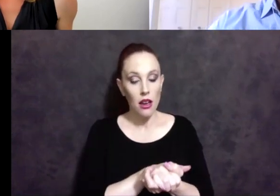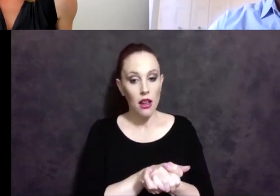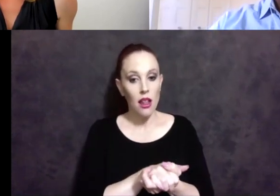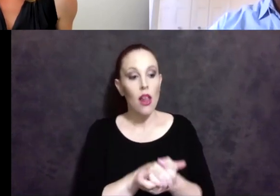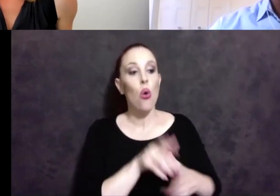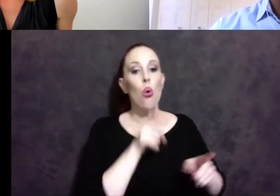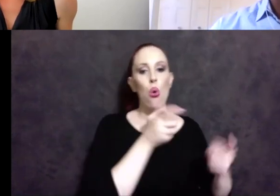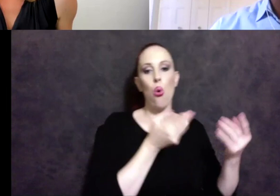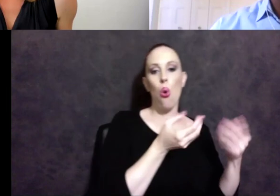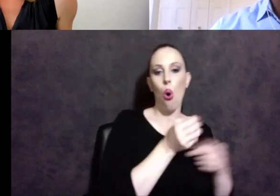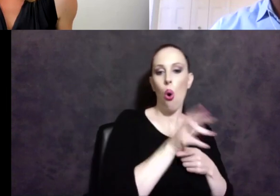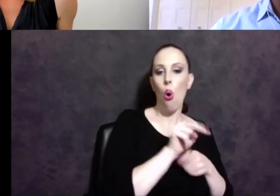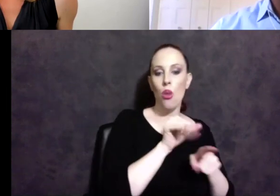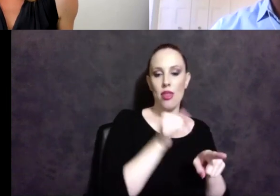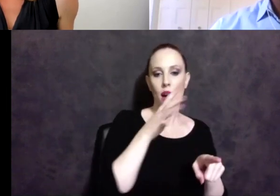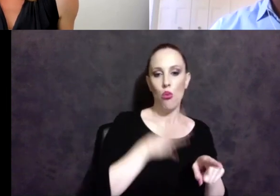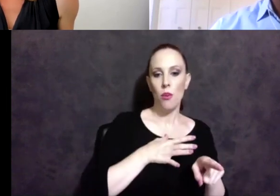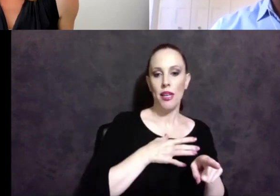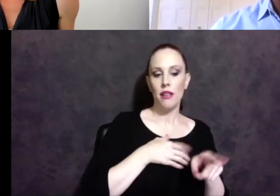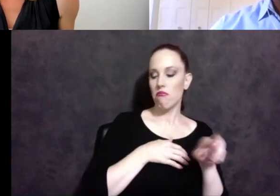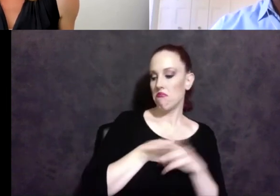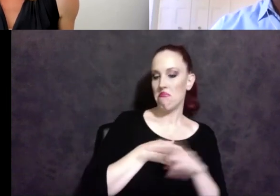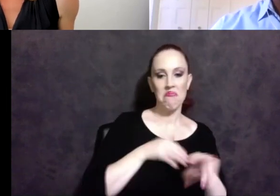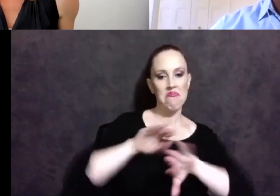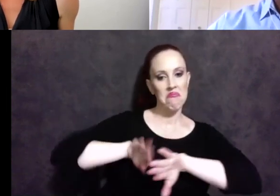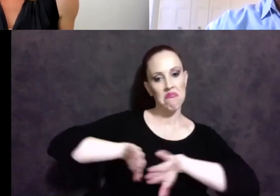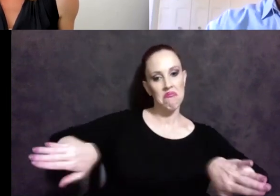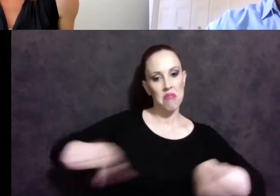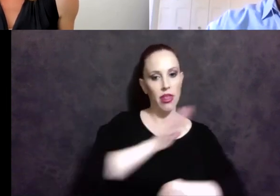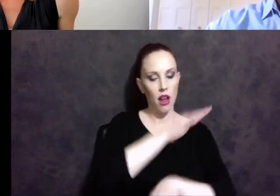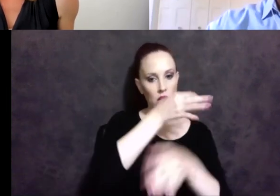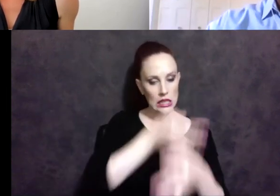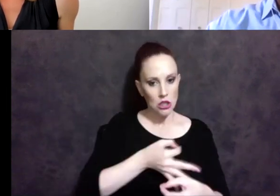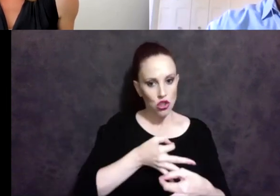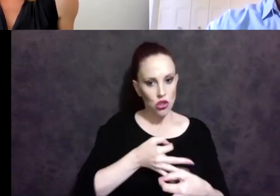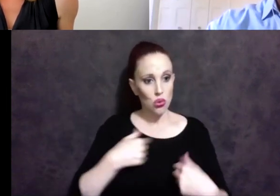might separate that relationship, so my desire to form connections with an African American